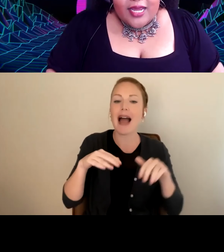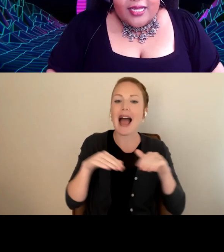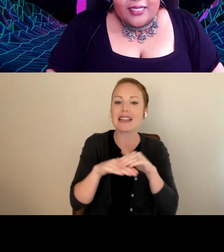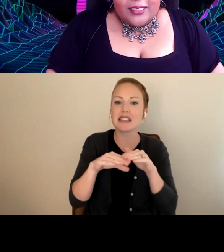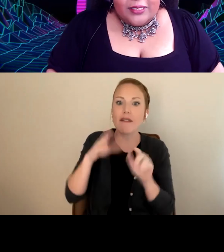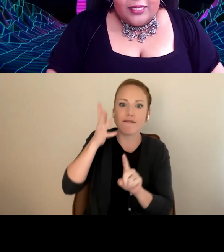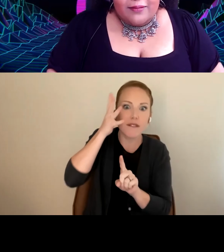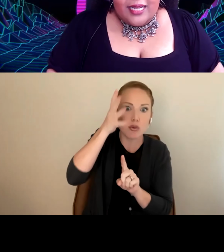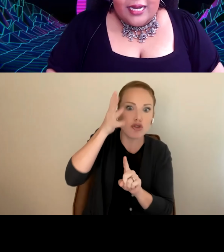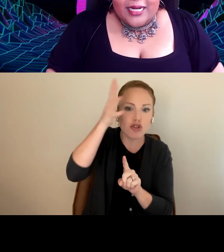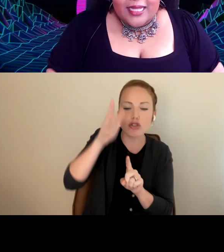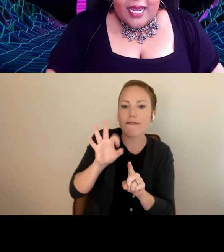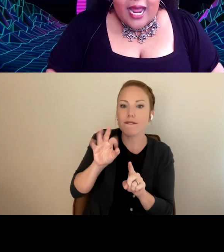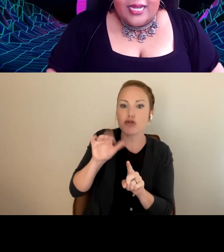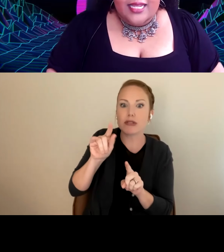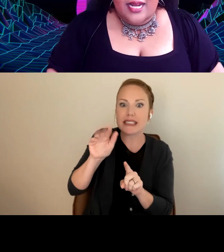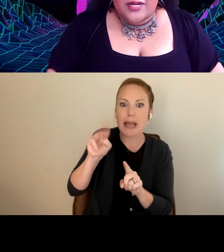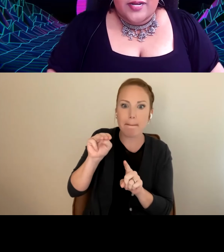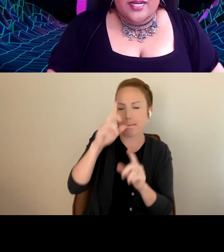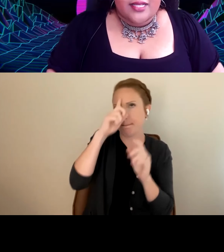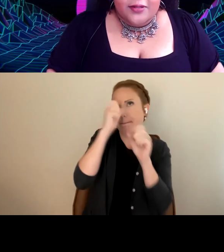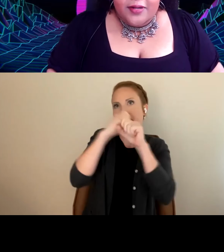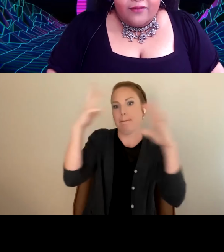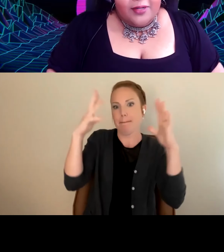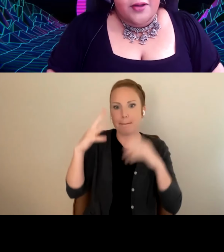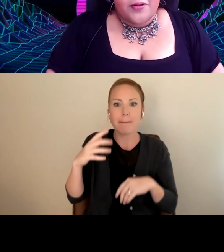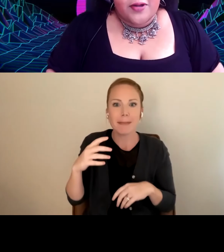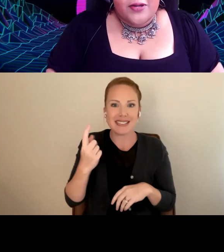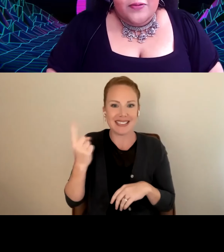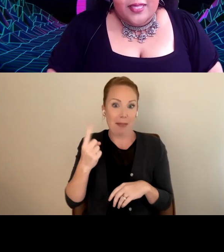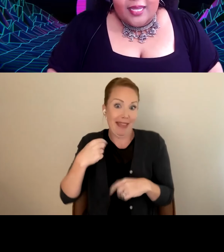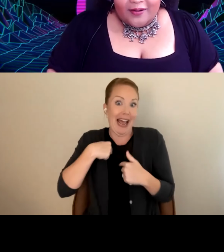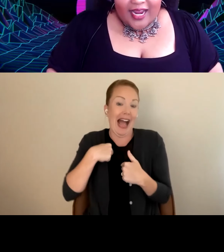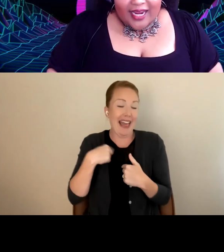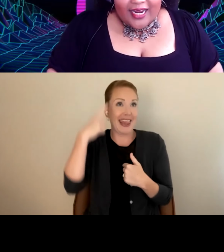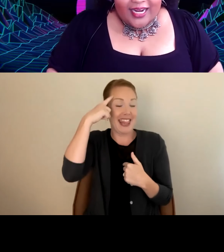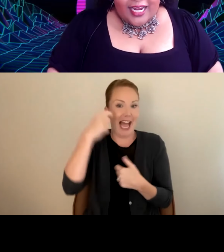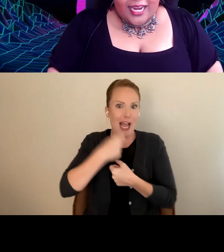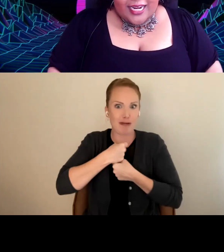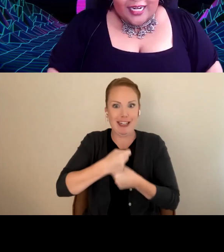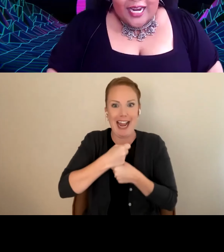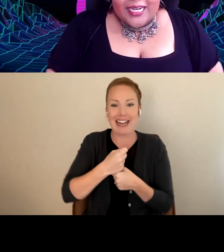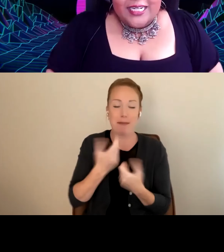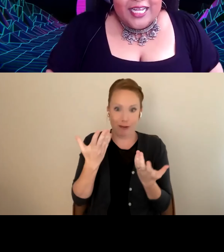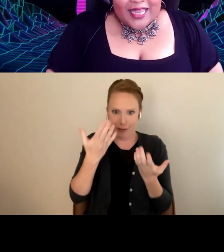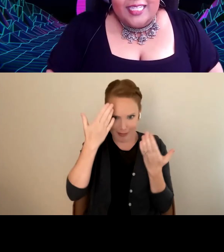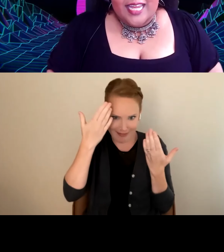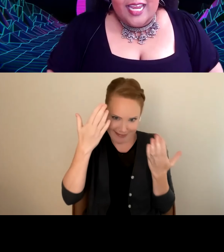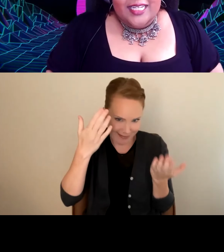is something that I think I created, you never know with the Internet these days...